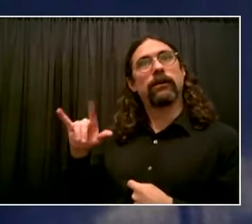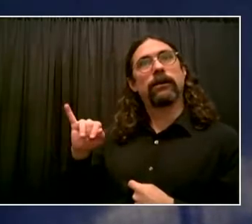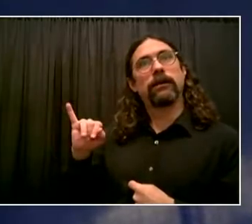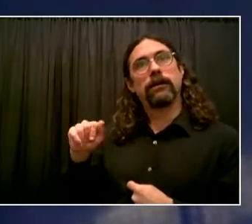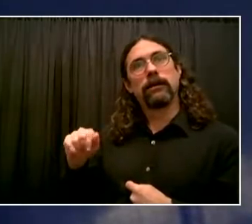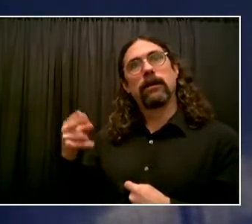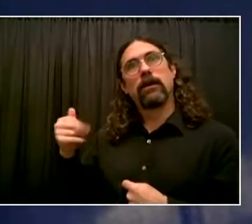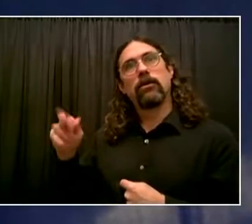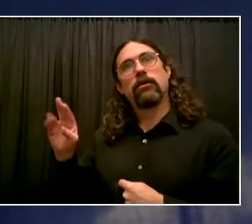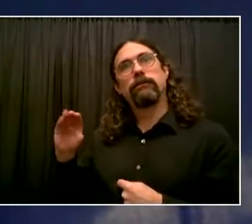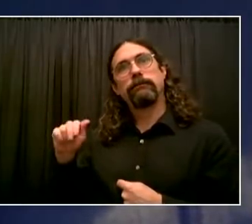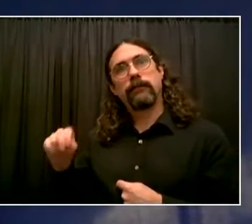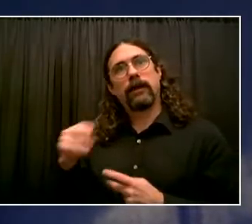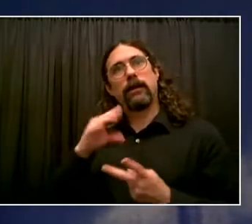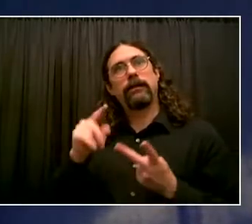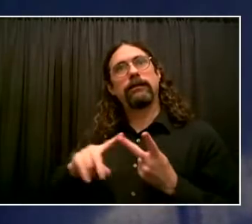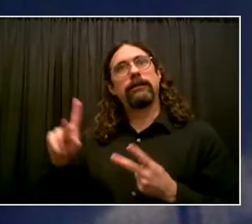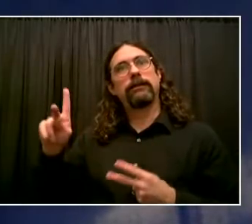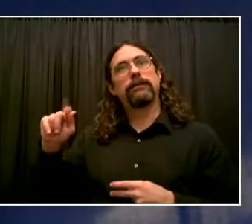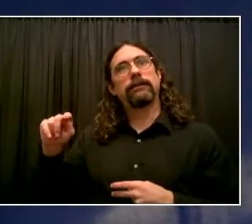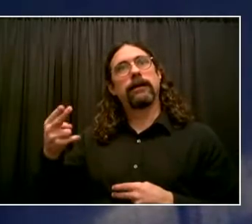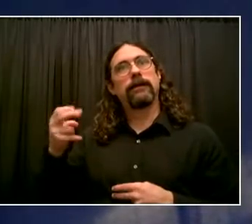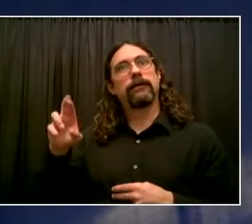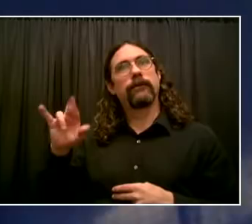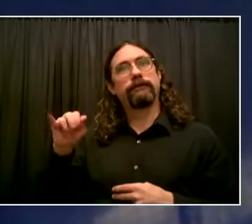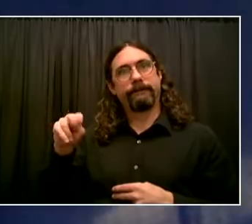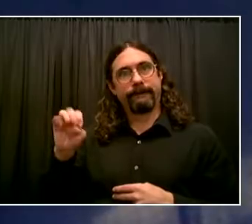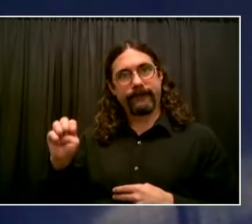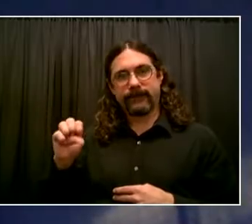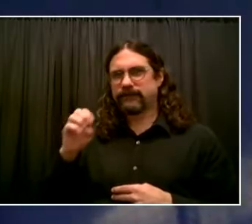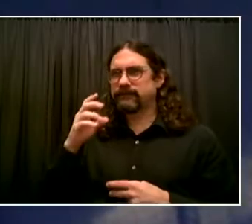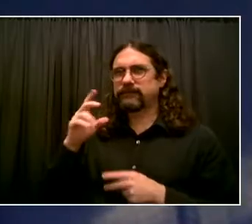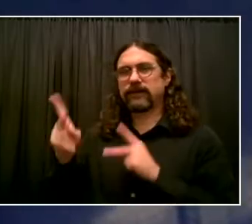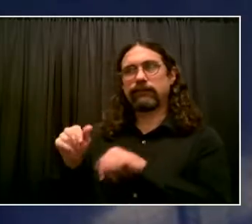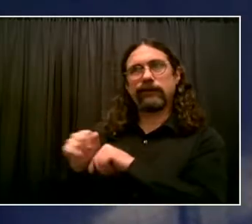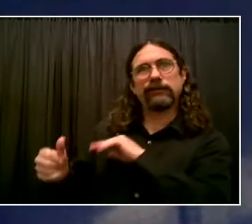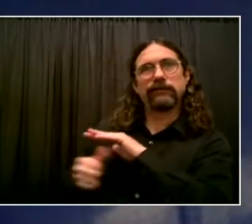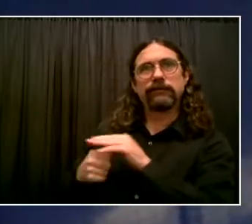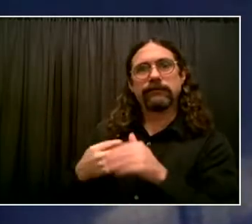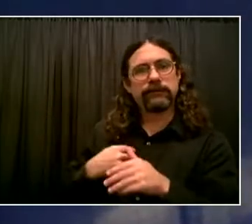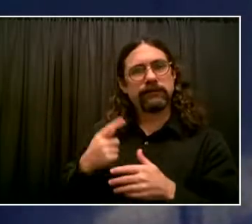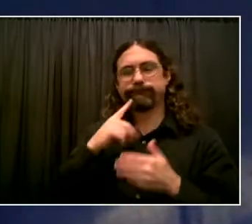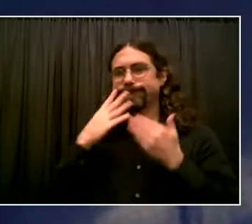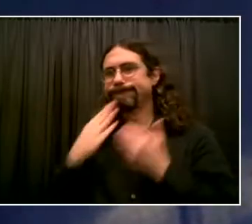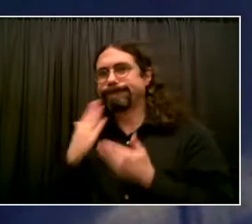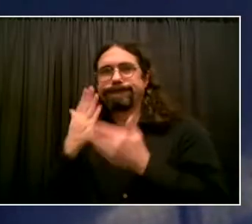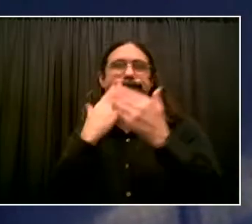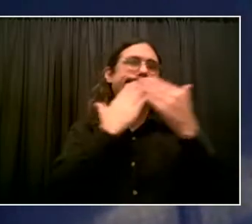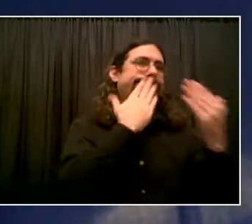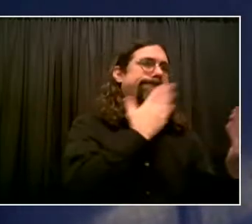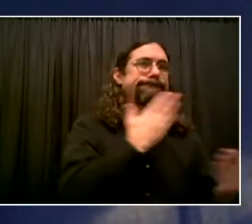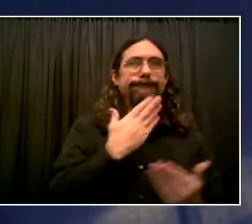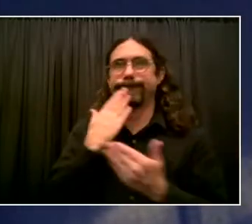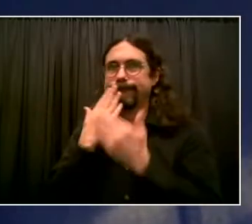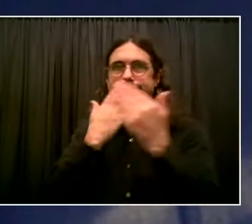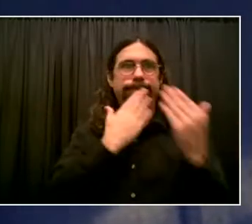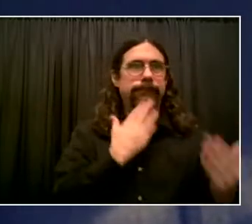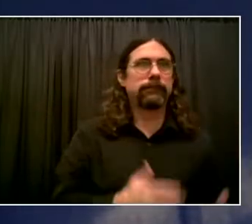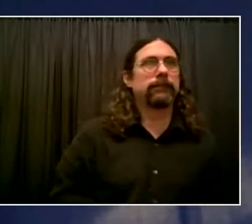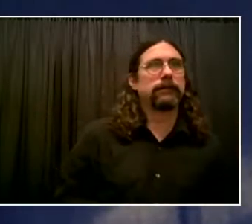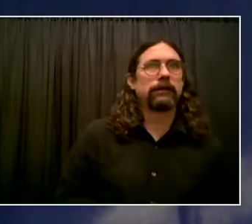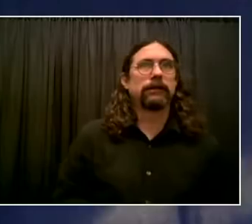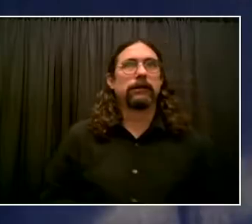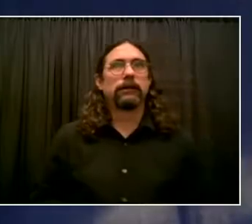I HAVE TO GIVE